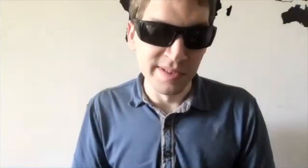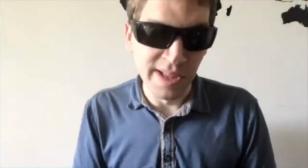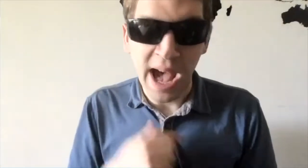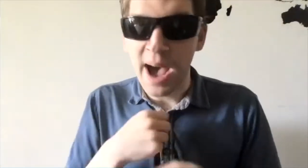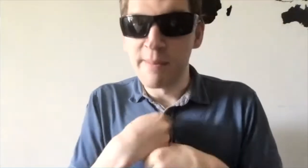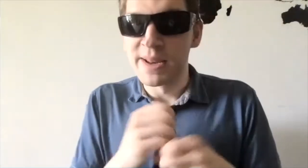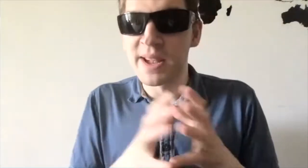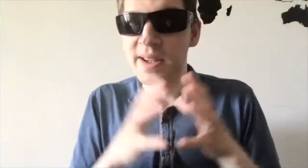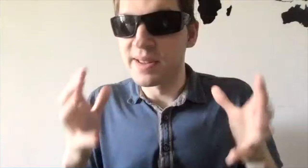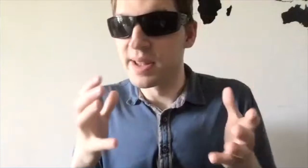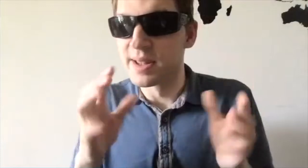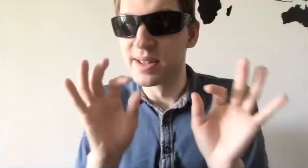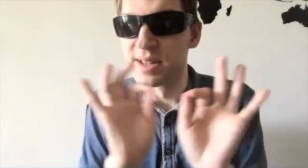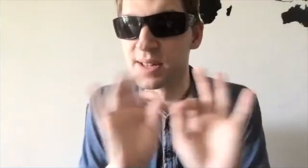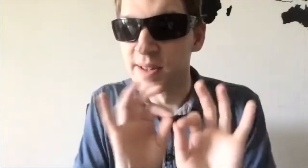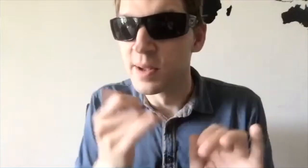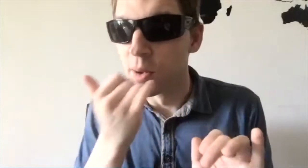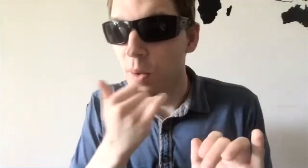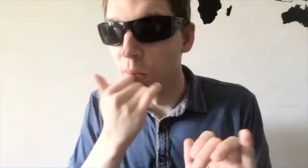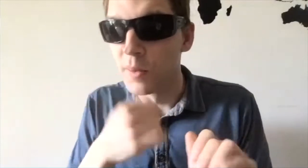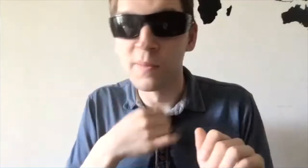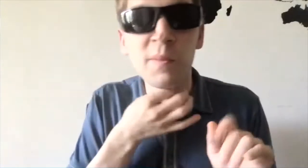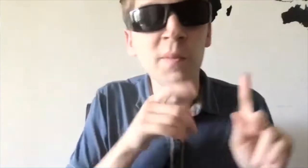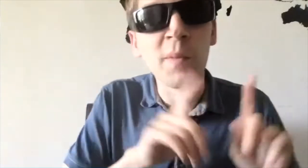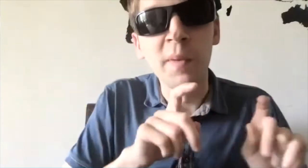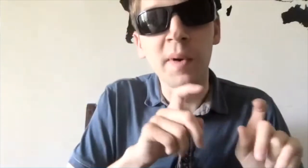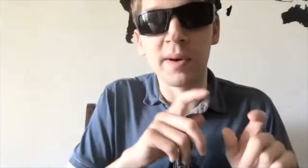make the big decision, make a little decision. Try it. If something goes wrong you can fix it.